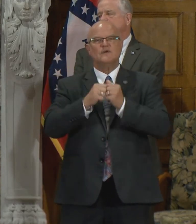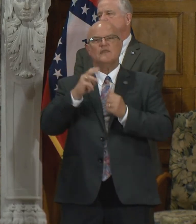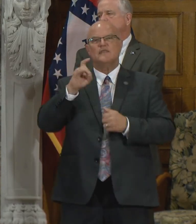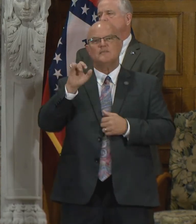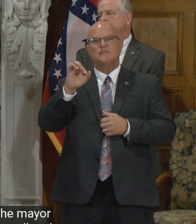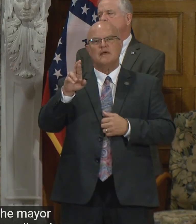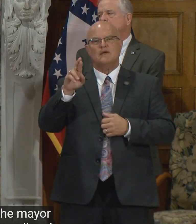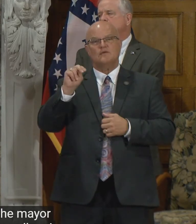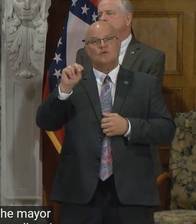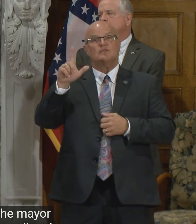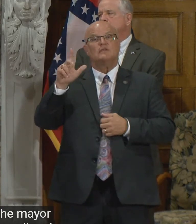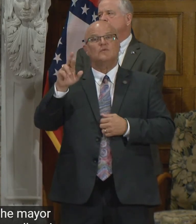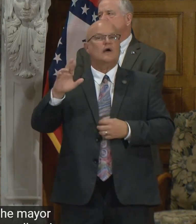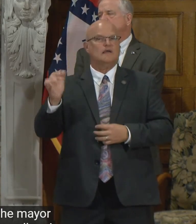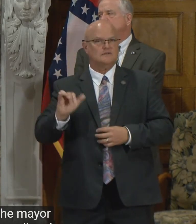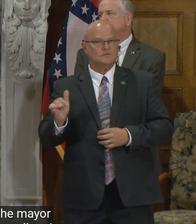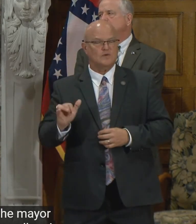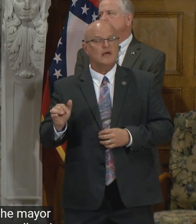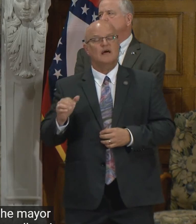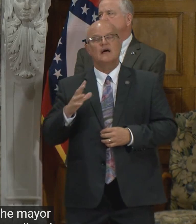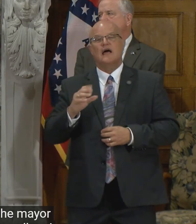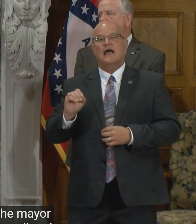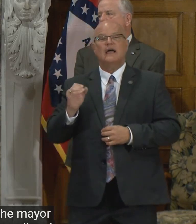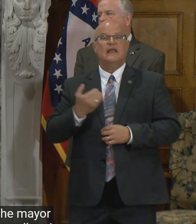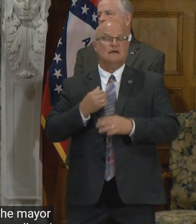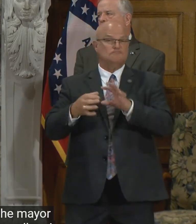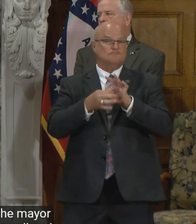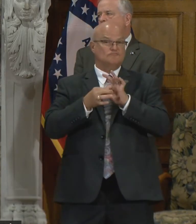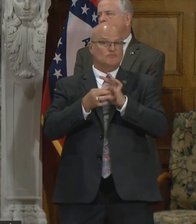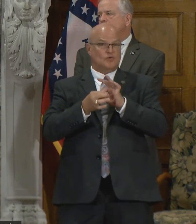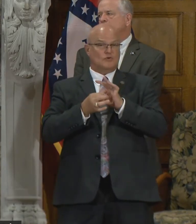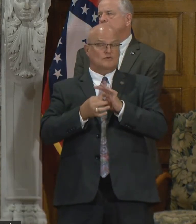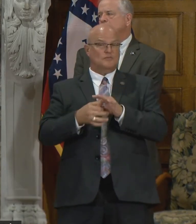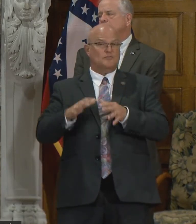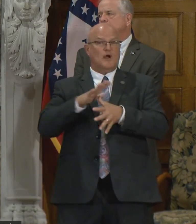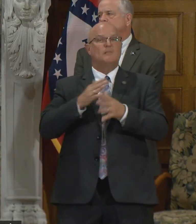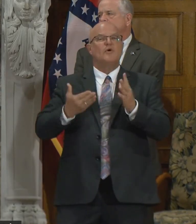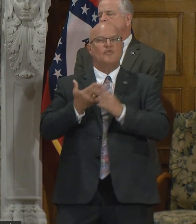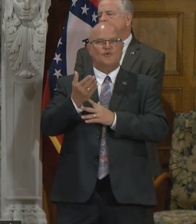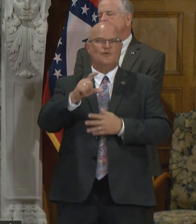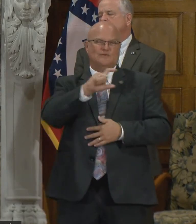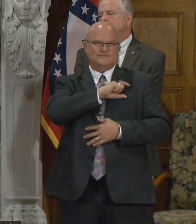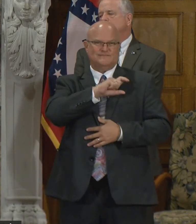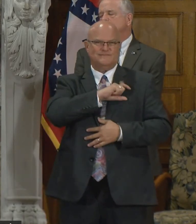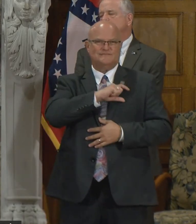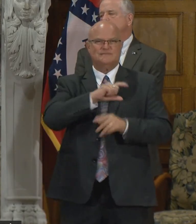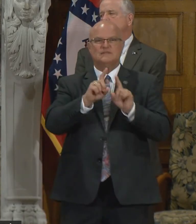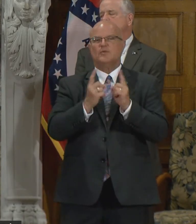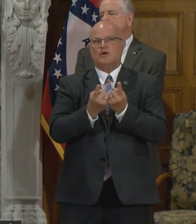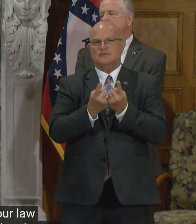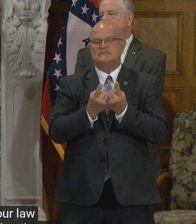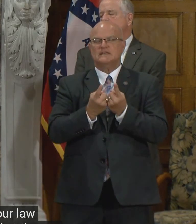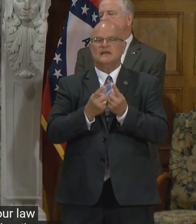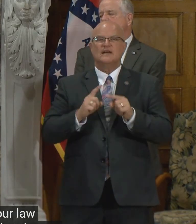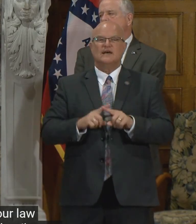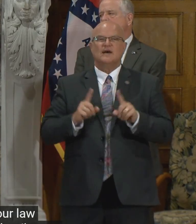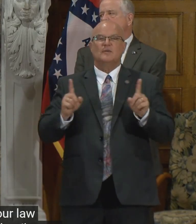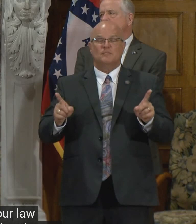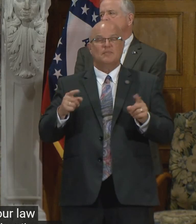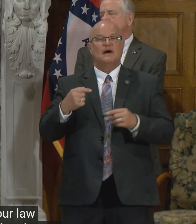of North Little Rock as well, and our coordination is primarily through our law enforcement agencies, but I'm, you know,